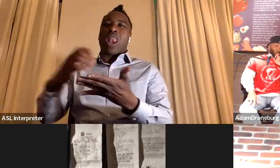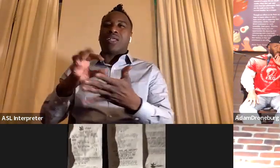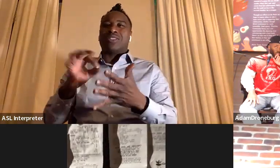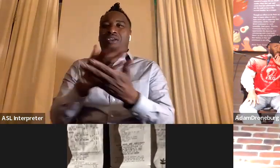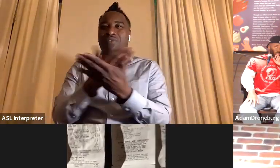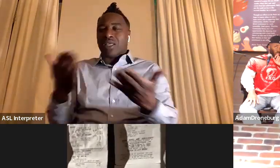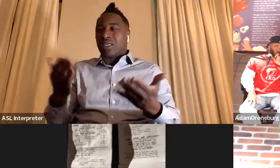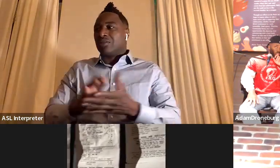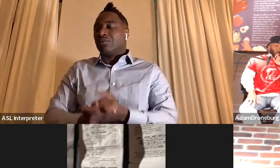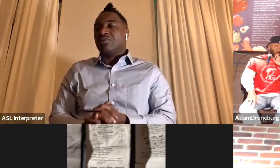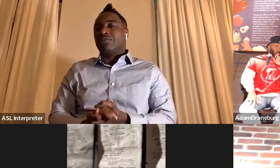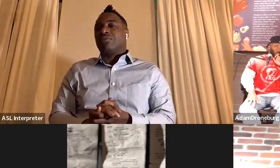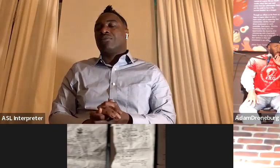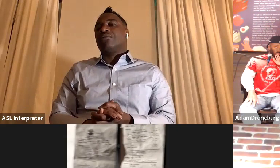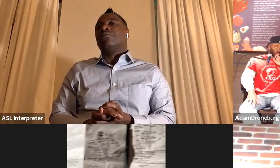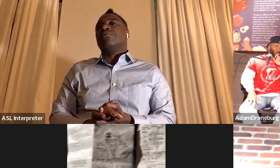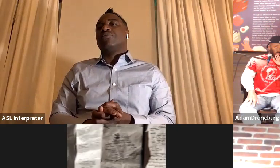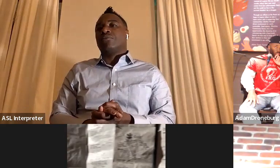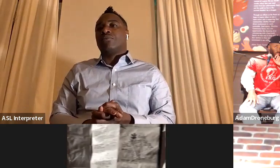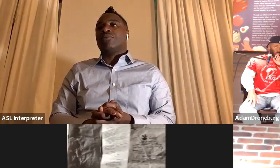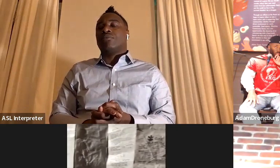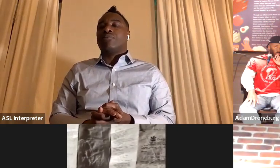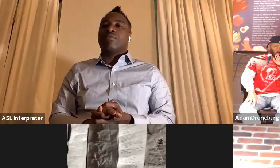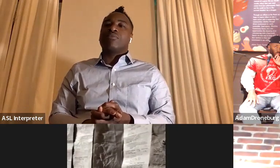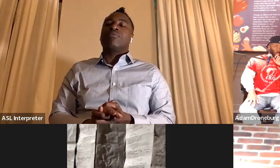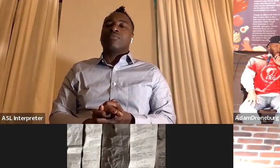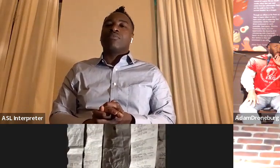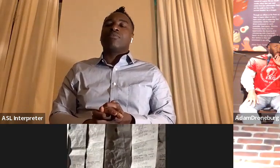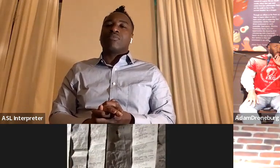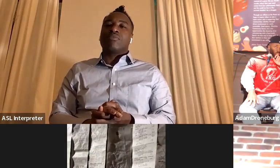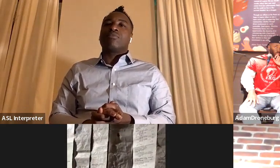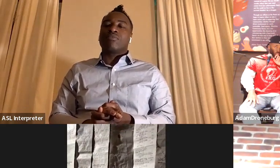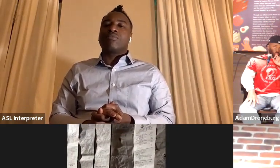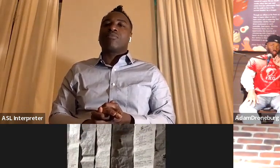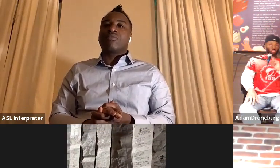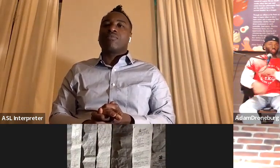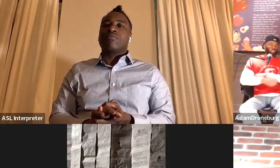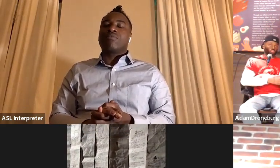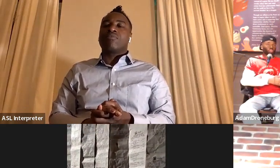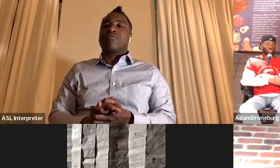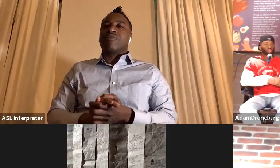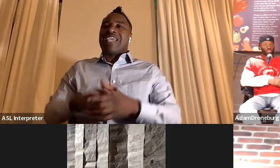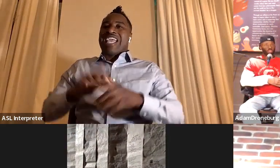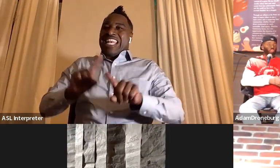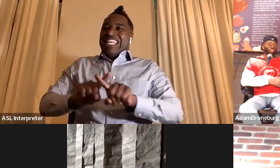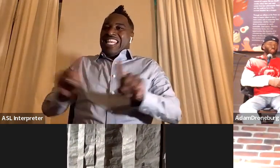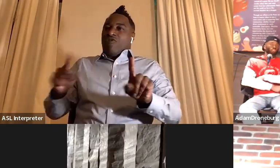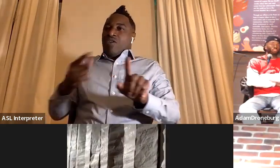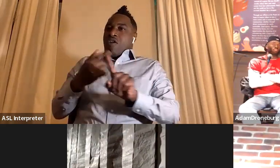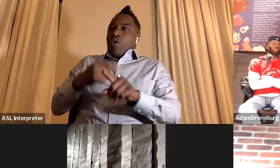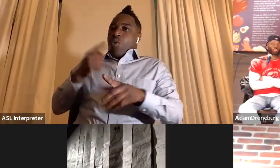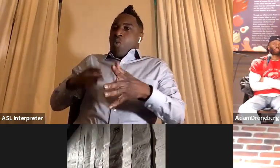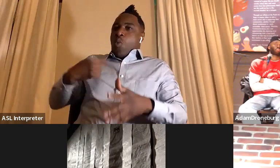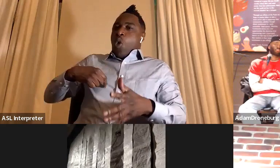in a way that I guess I think we don't normally see because of my collateral receipts, but never actually